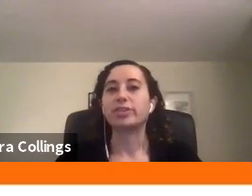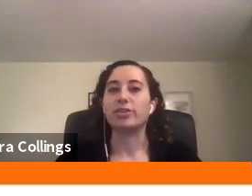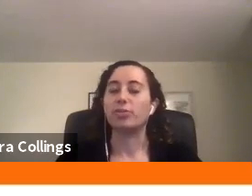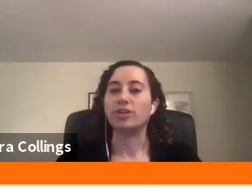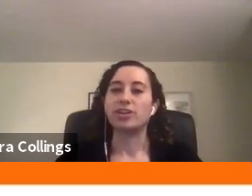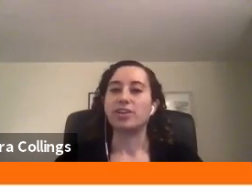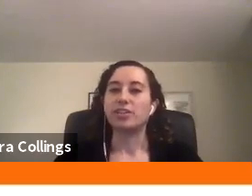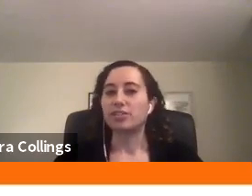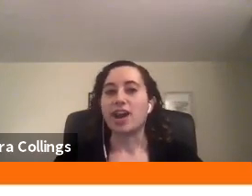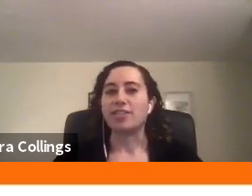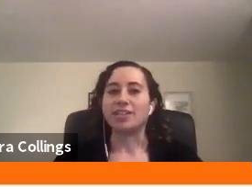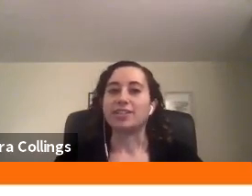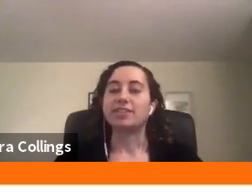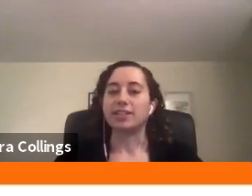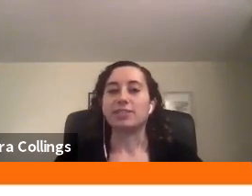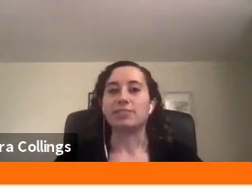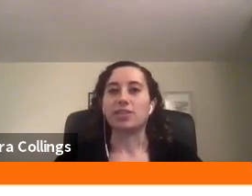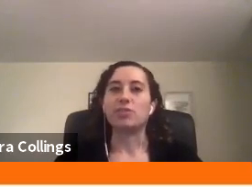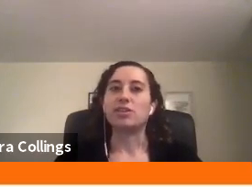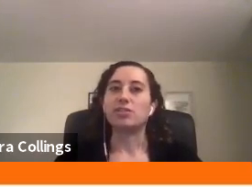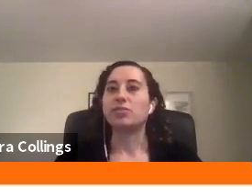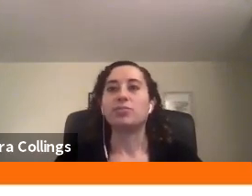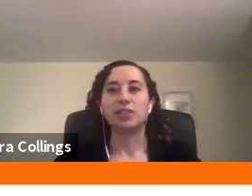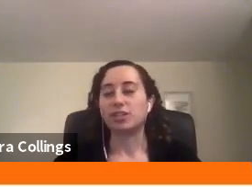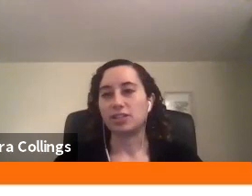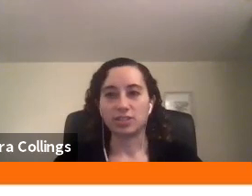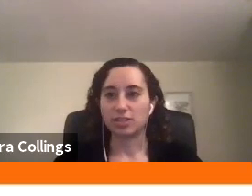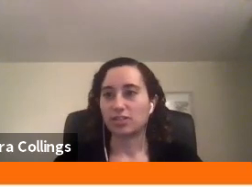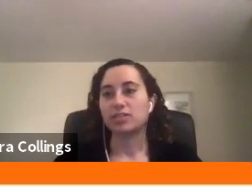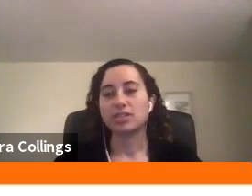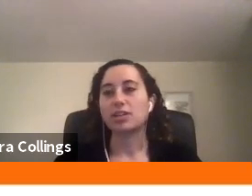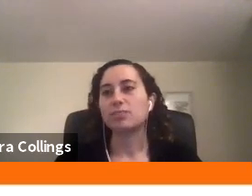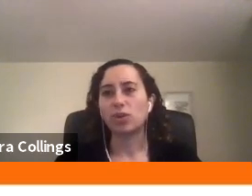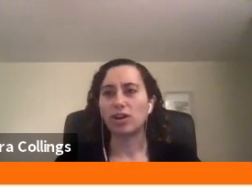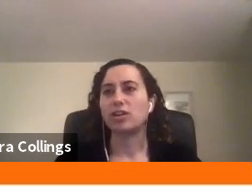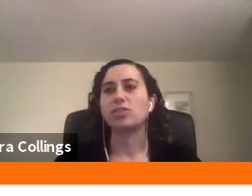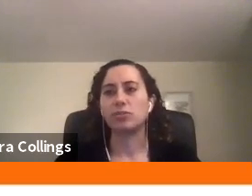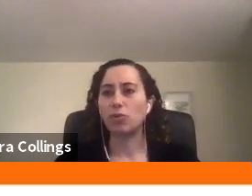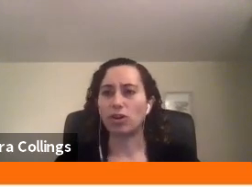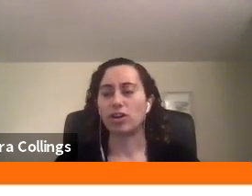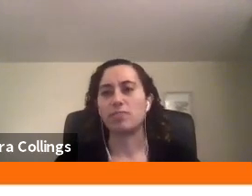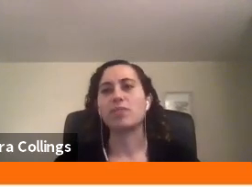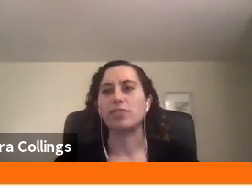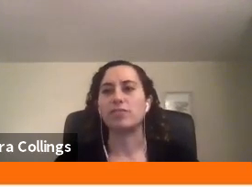exercise can definitely be part of disordered eating. So that is